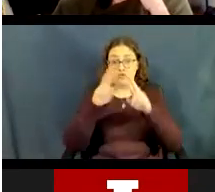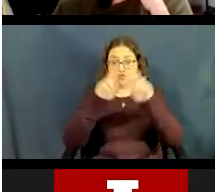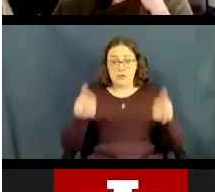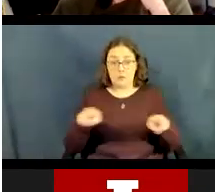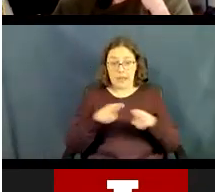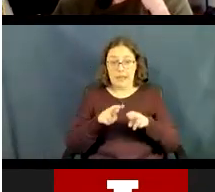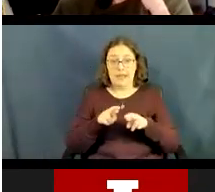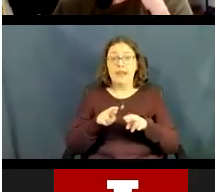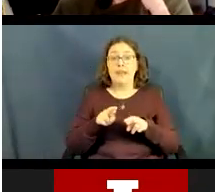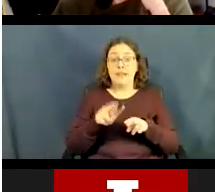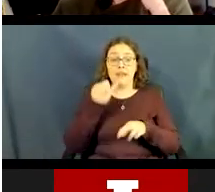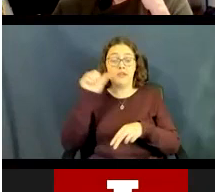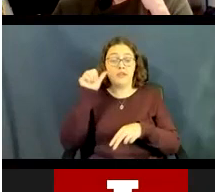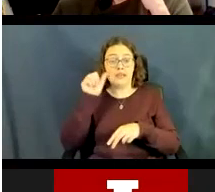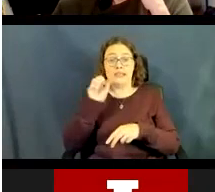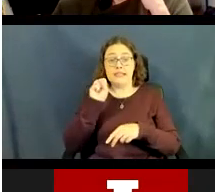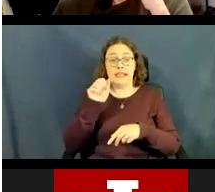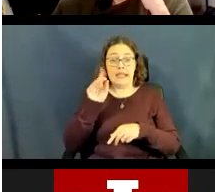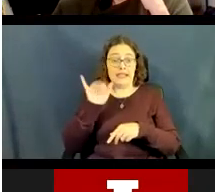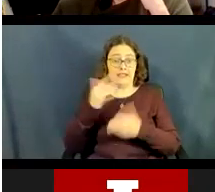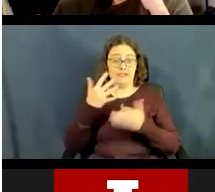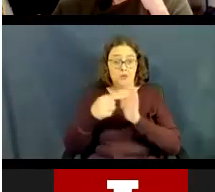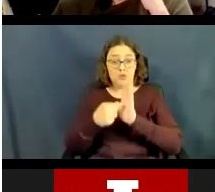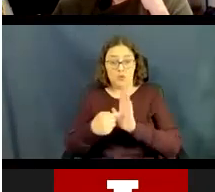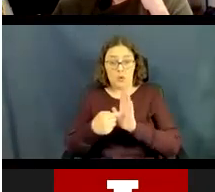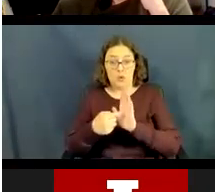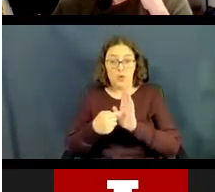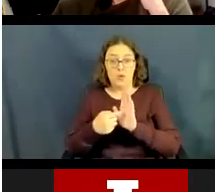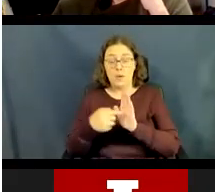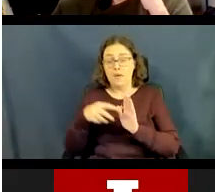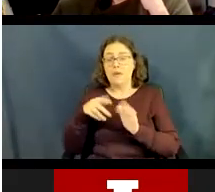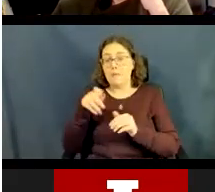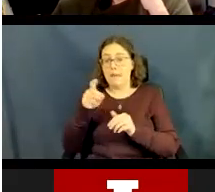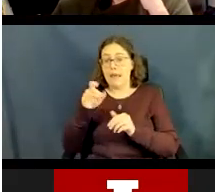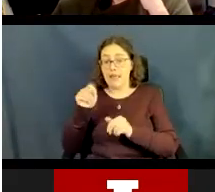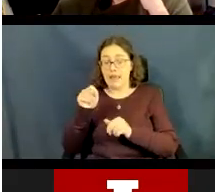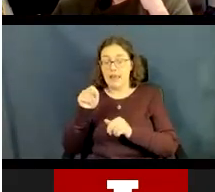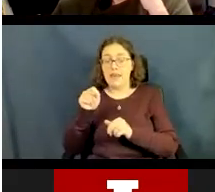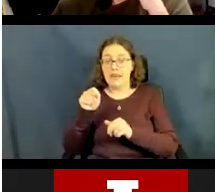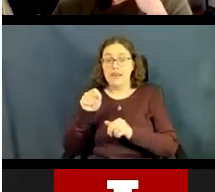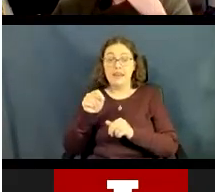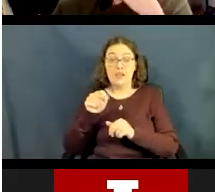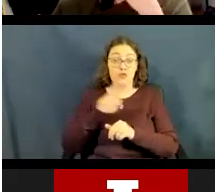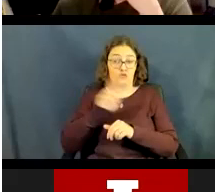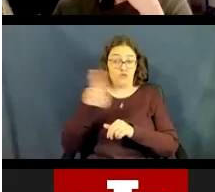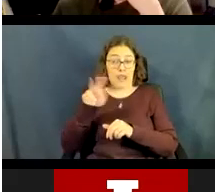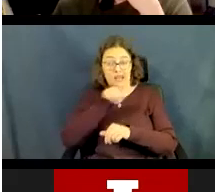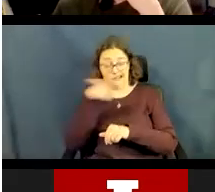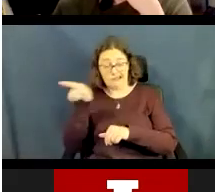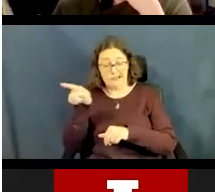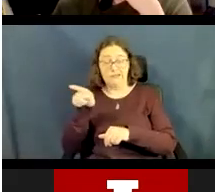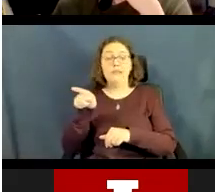if you scoot over to the far right, there are two visual resume examples